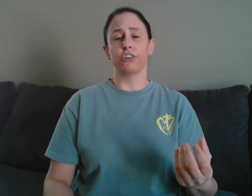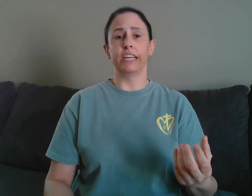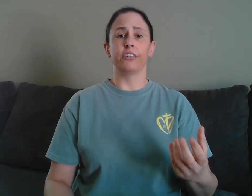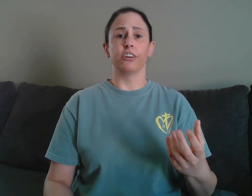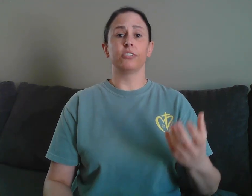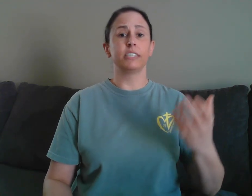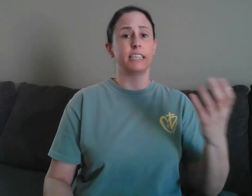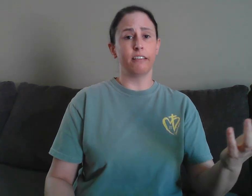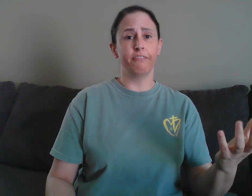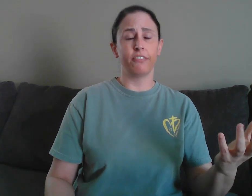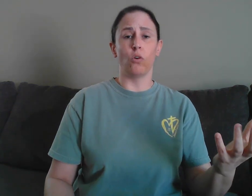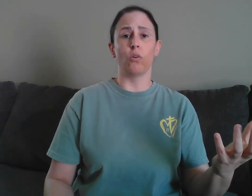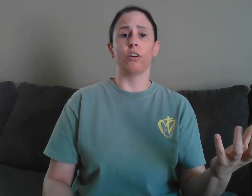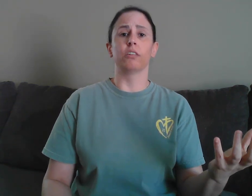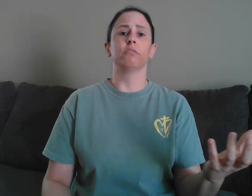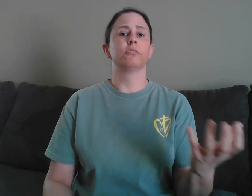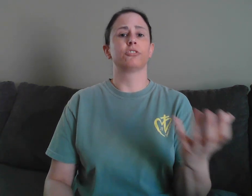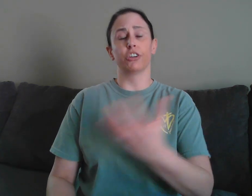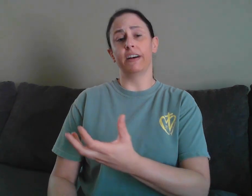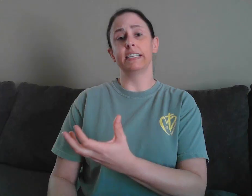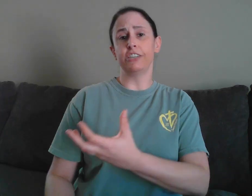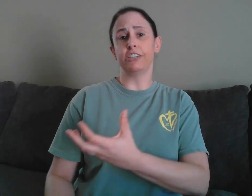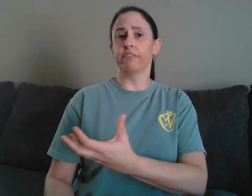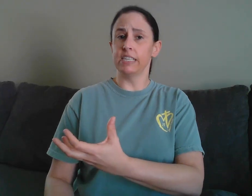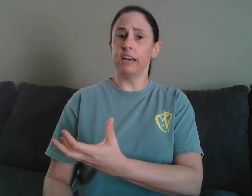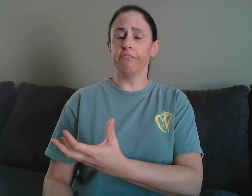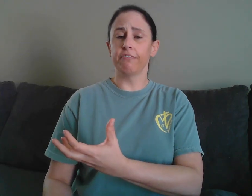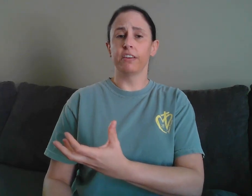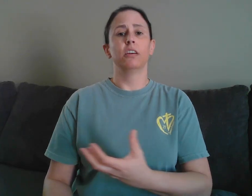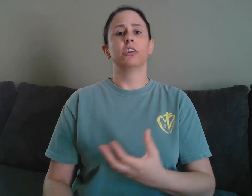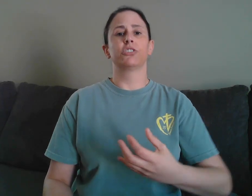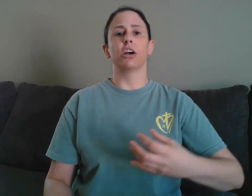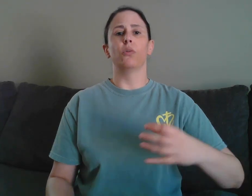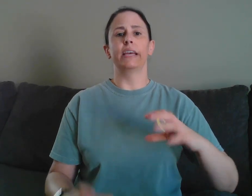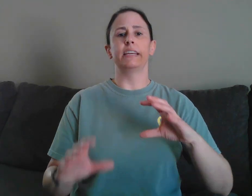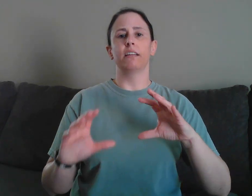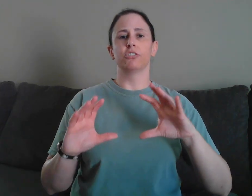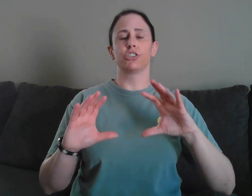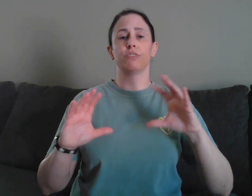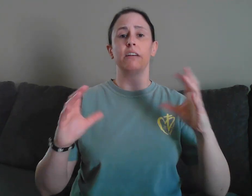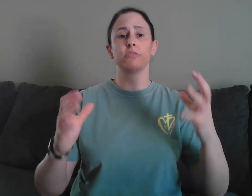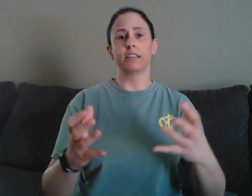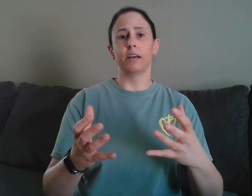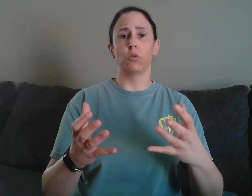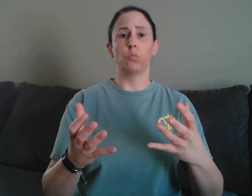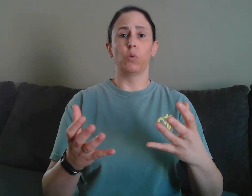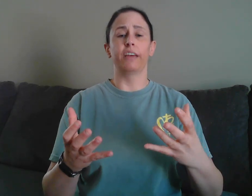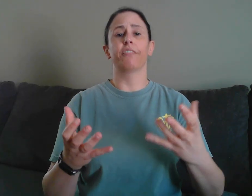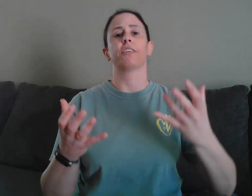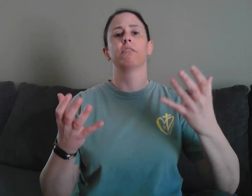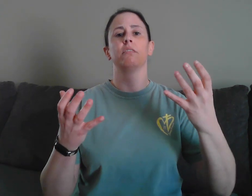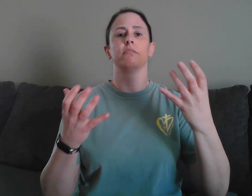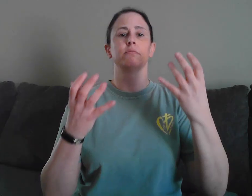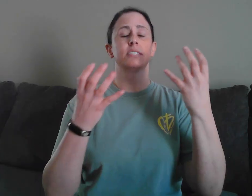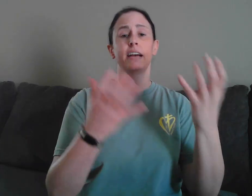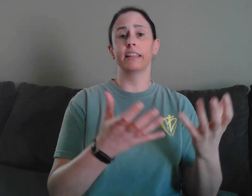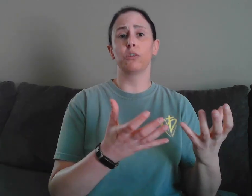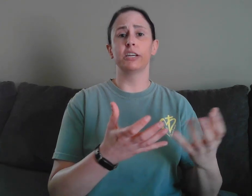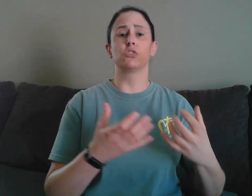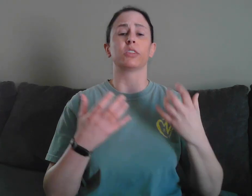are either deaf or certified teachers of the deaf. So it surrounds them with sign language,